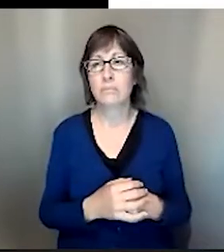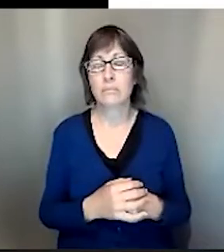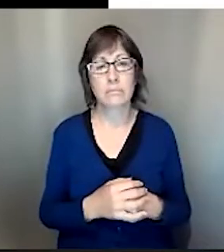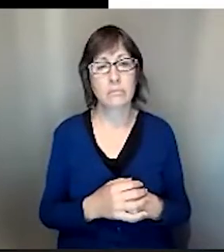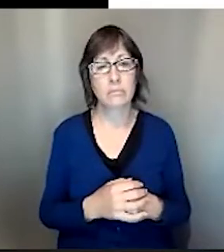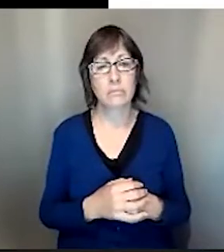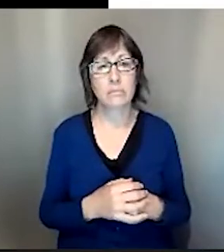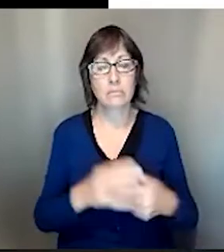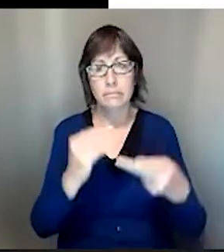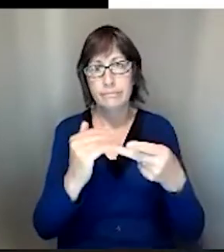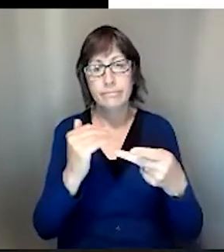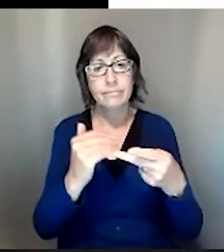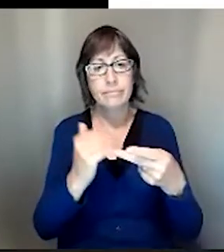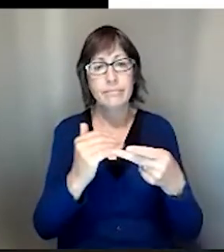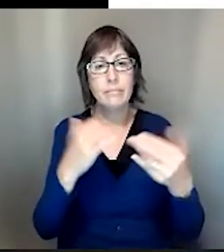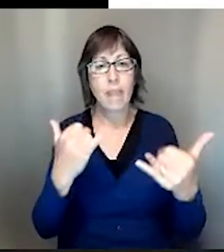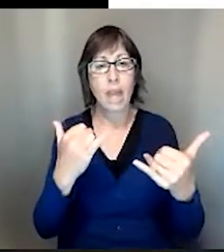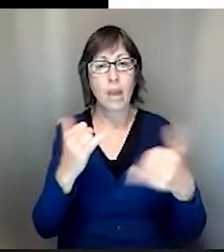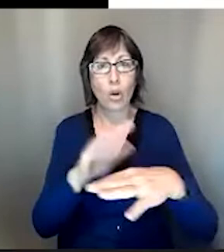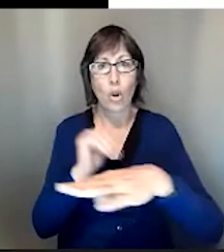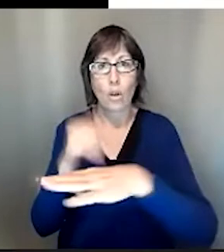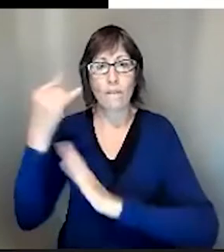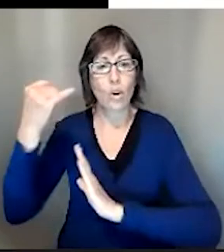Now I’ll run through the Centre City Banners Call for Artists to hopefully provide more